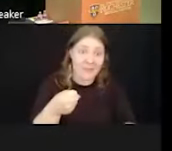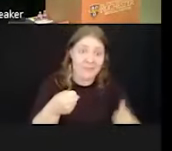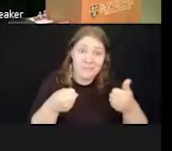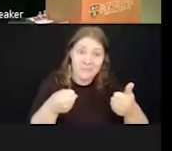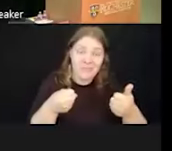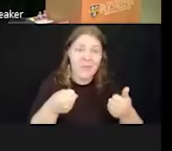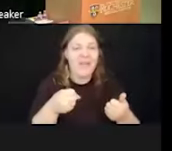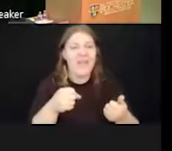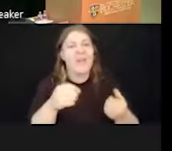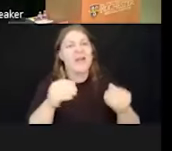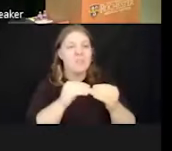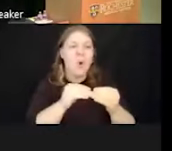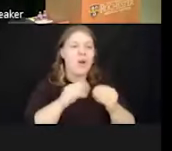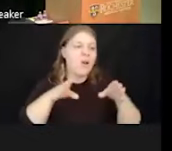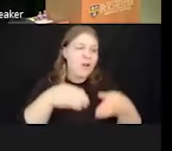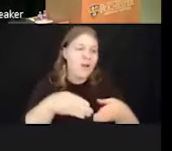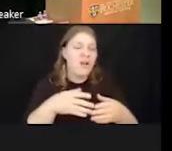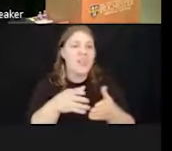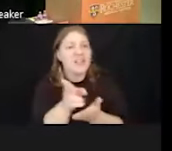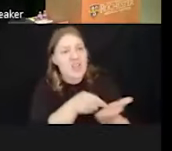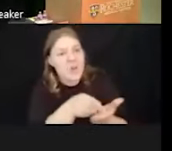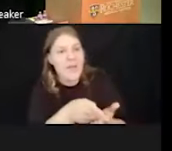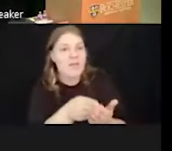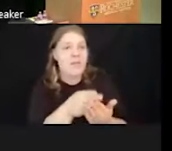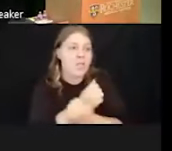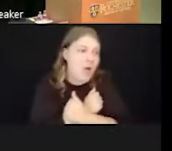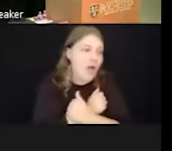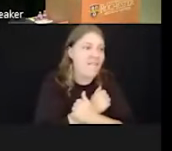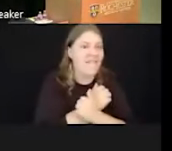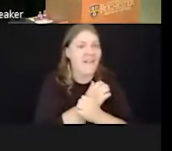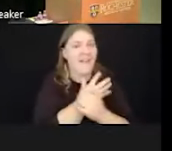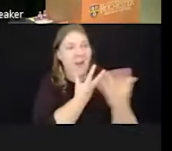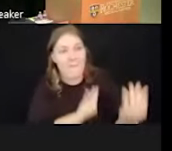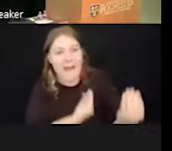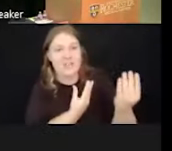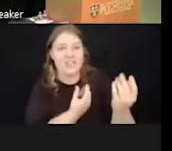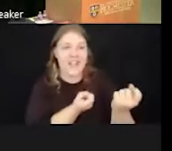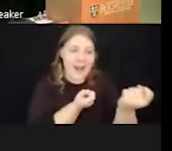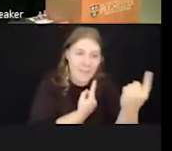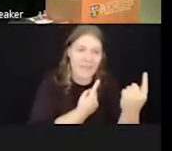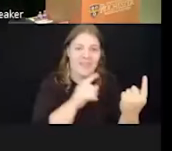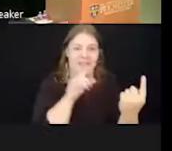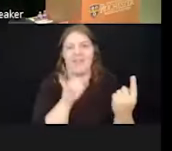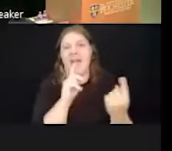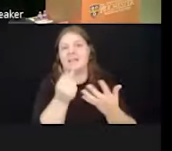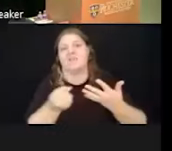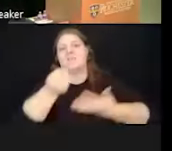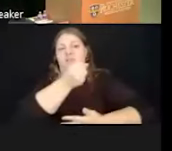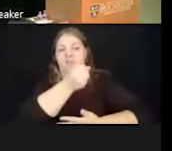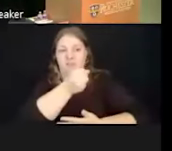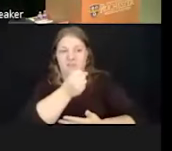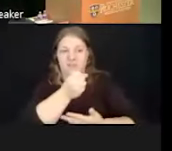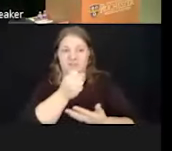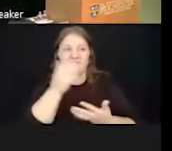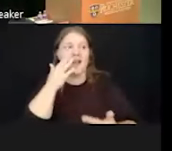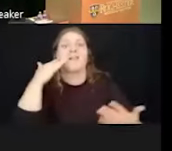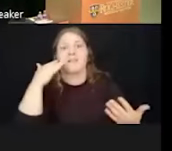love the compassion and that empathy I think is Step number one in my humble opinion question up